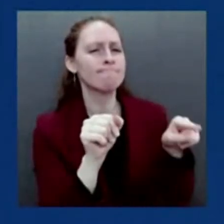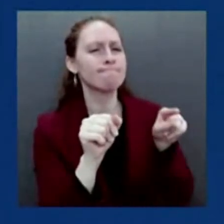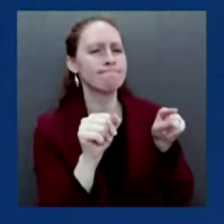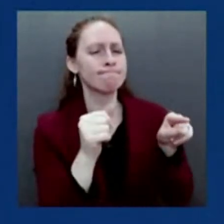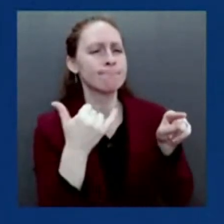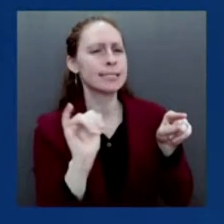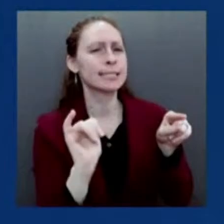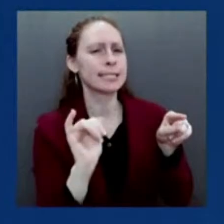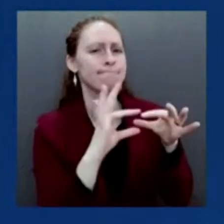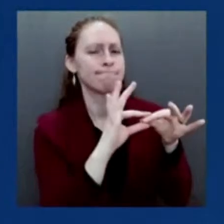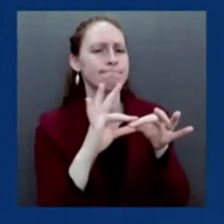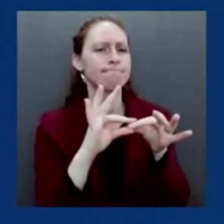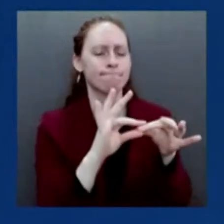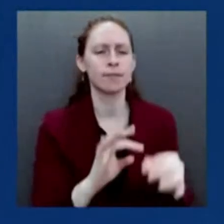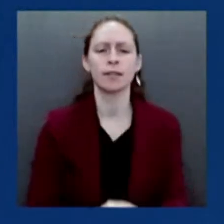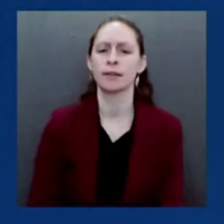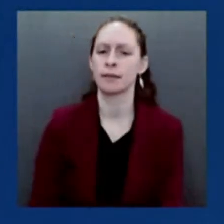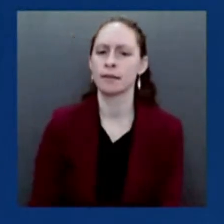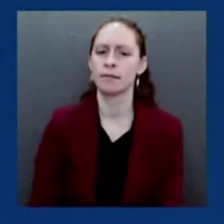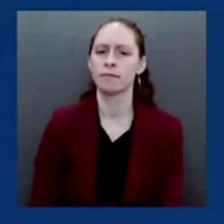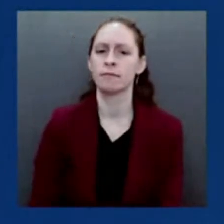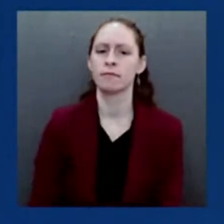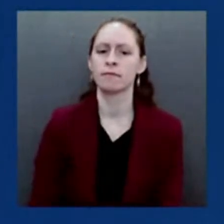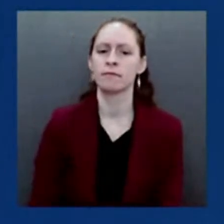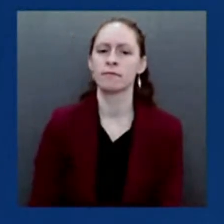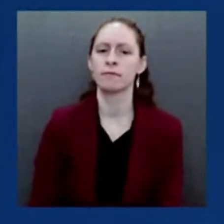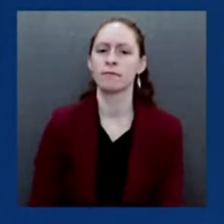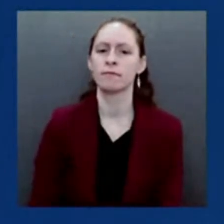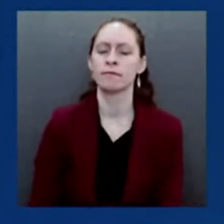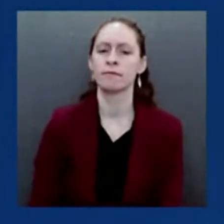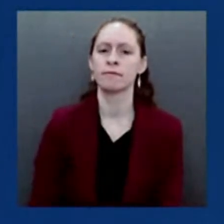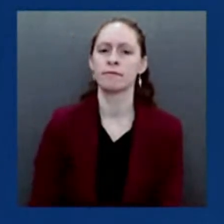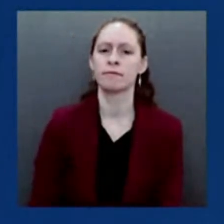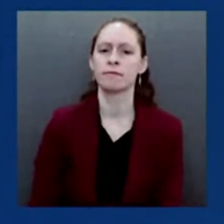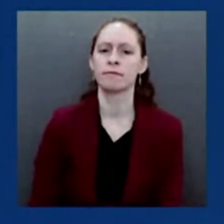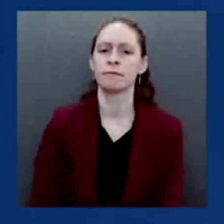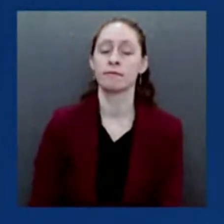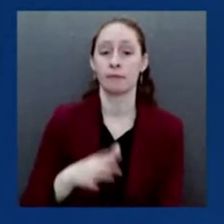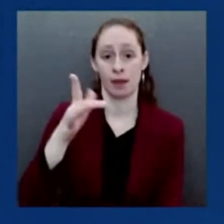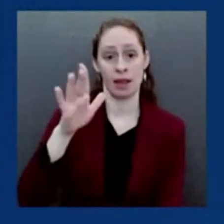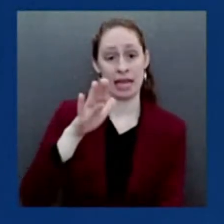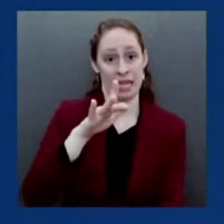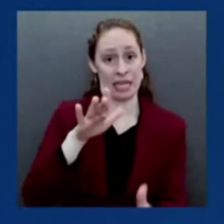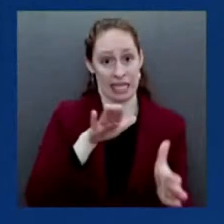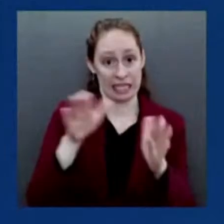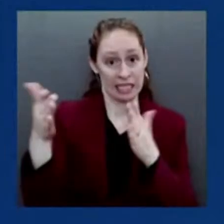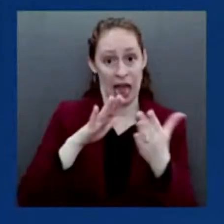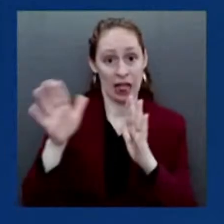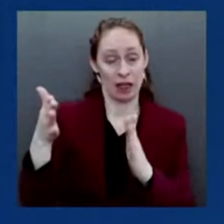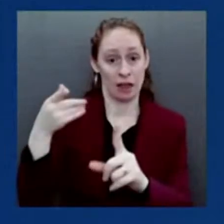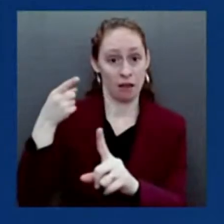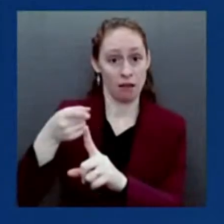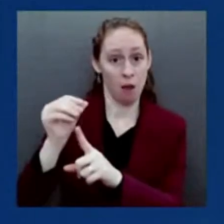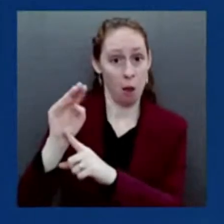THE DELTA WAVE. WE HAVE SEEN, AS YOU HAD NOTED THAT DEATH RATES ARE DOWN FROM